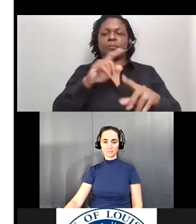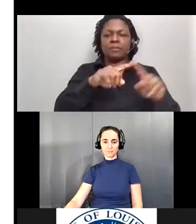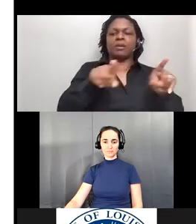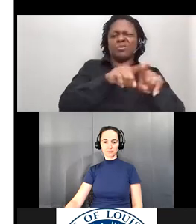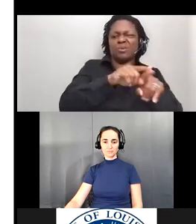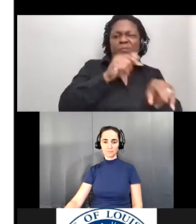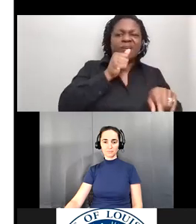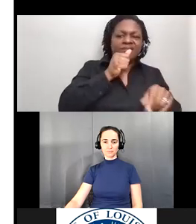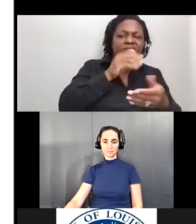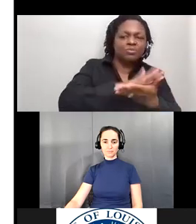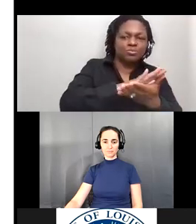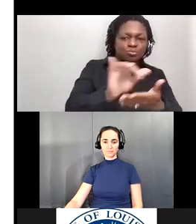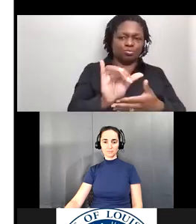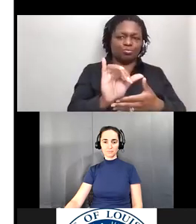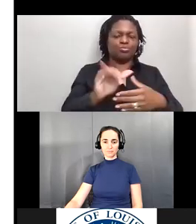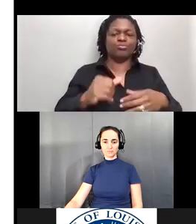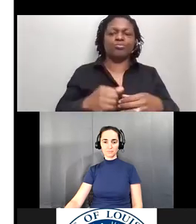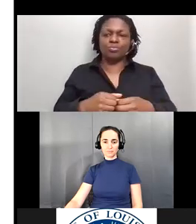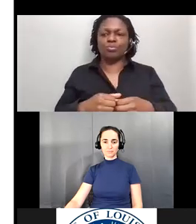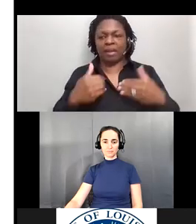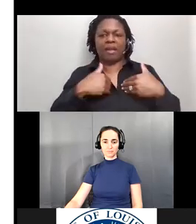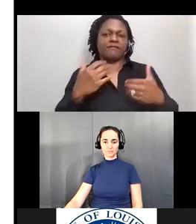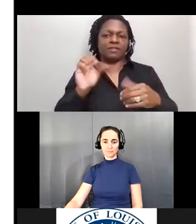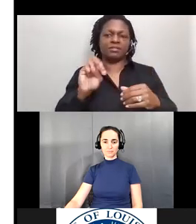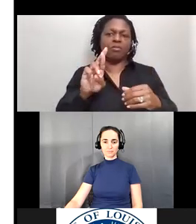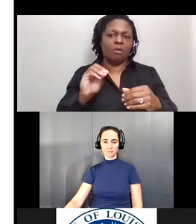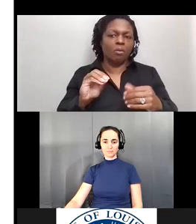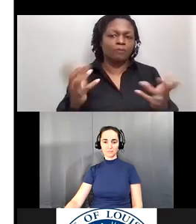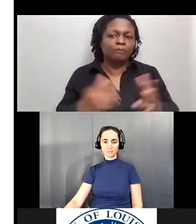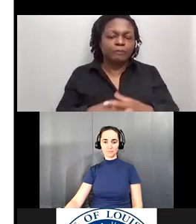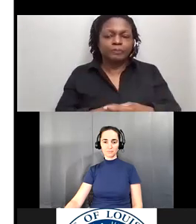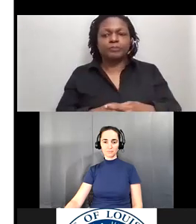the same page and we're will understand what we may be encountering before they get there